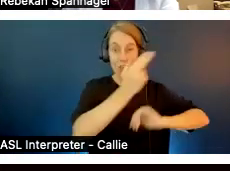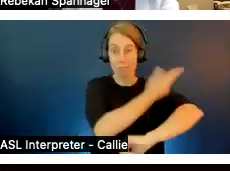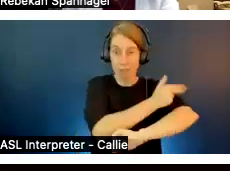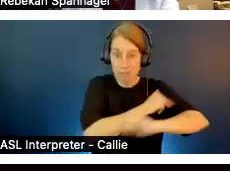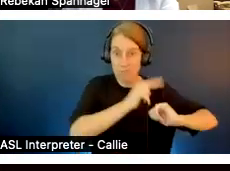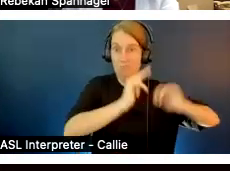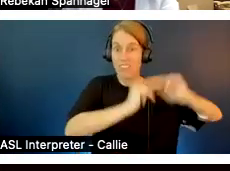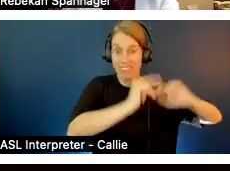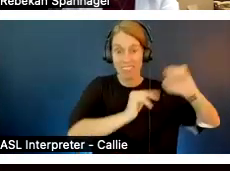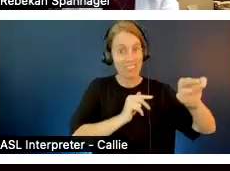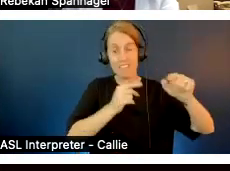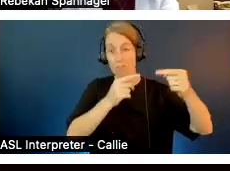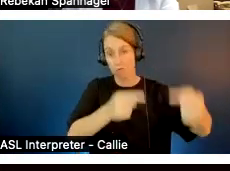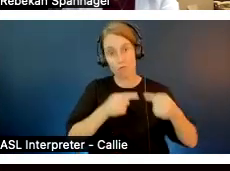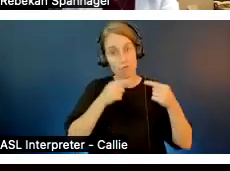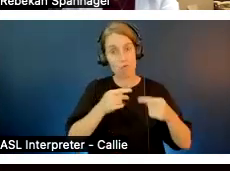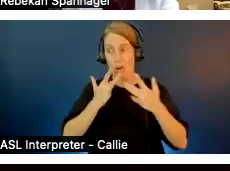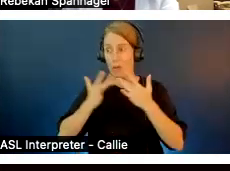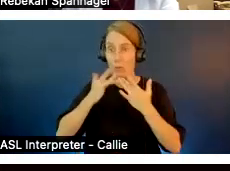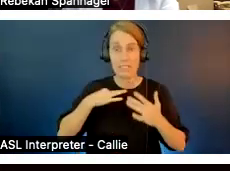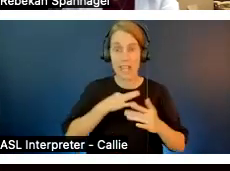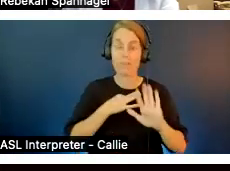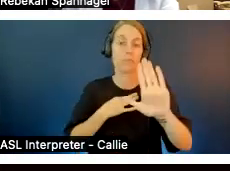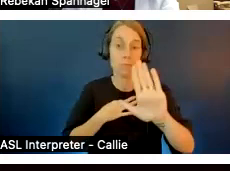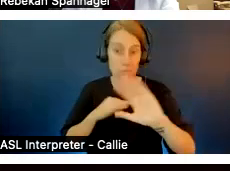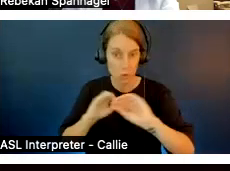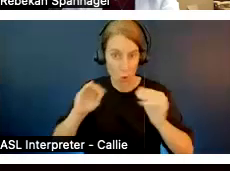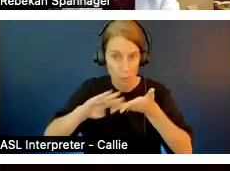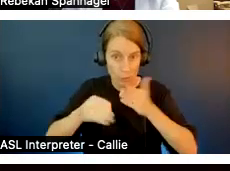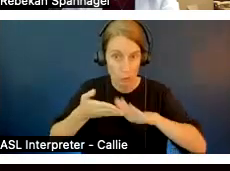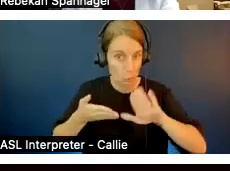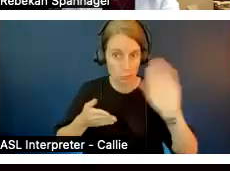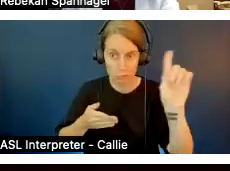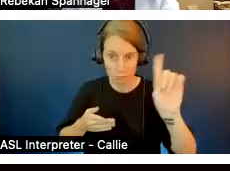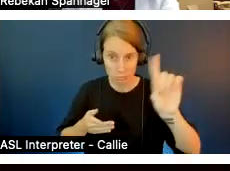not an excuse but that's the reality of what's going on right now in south carolina and frankly